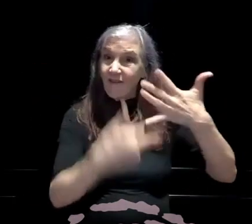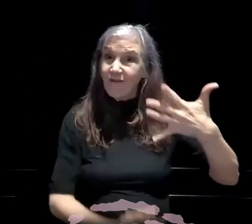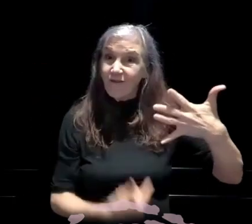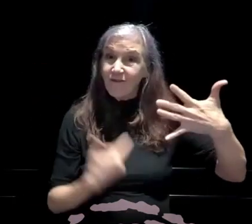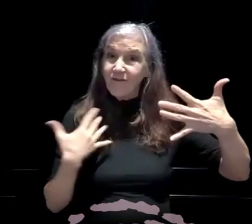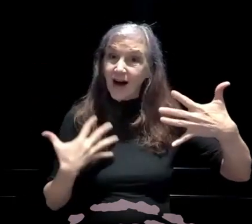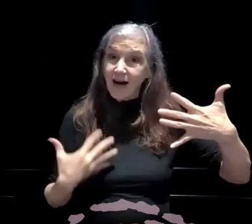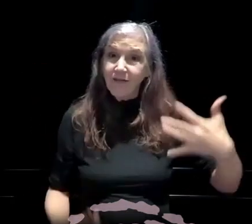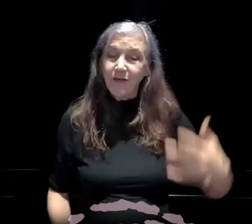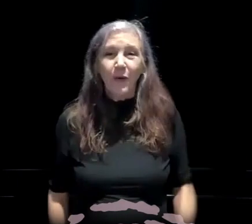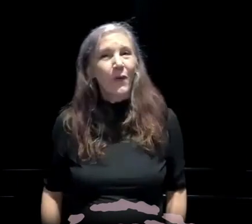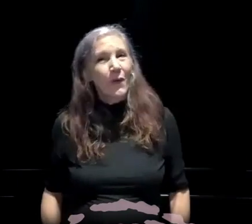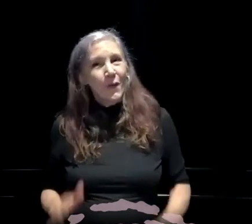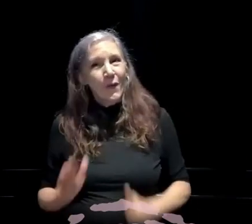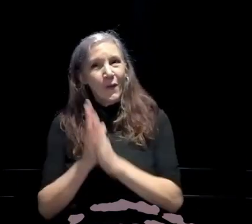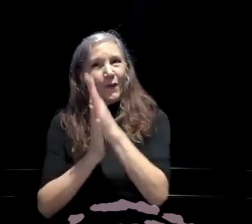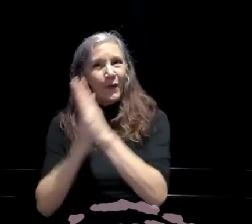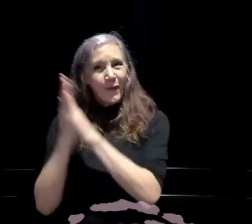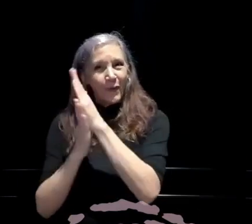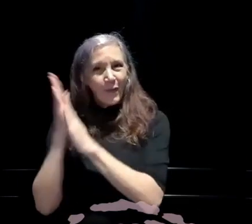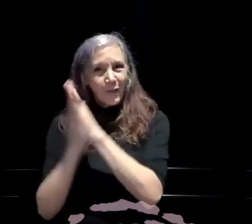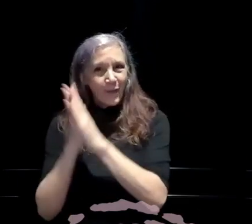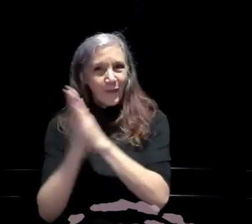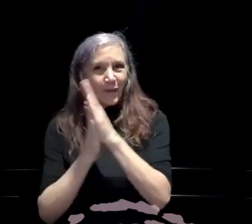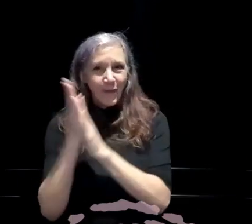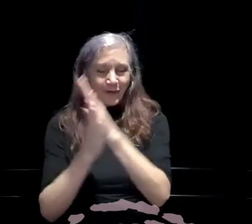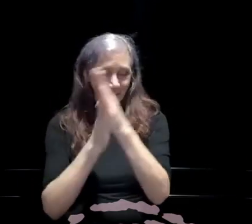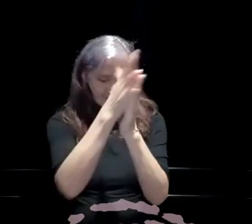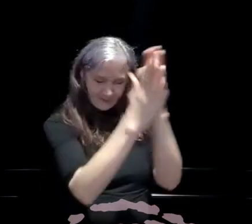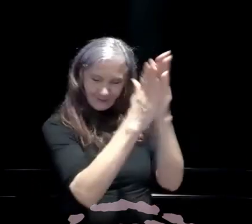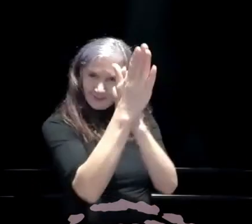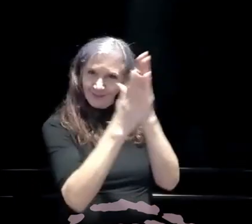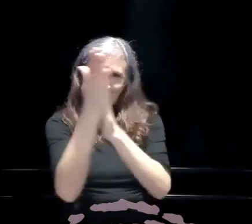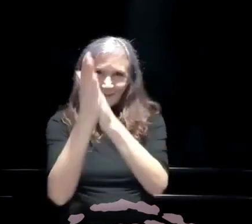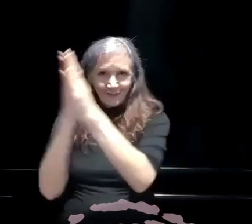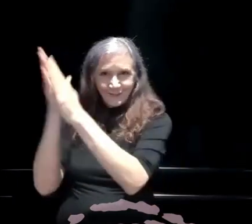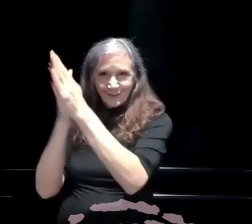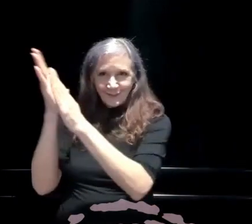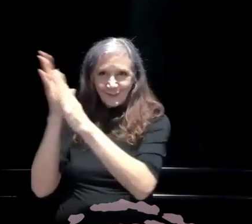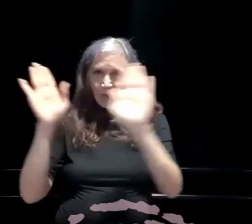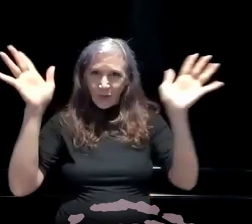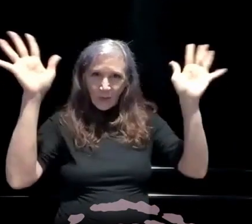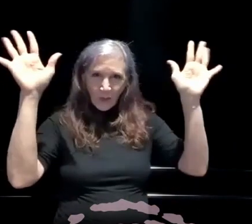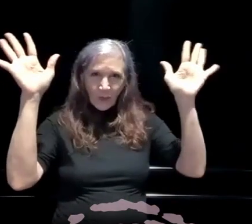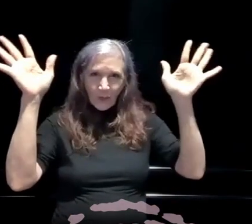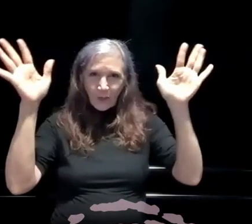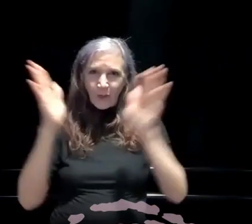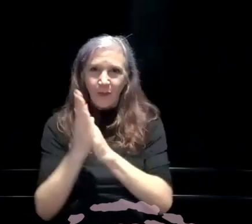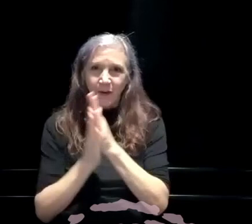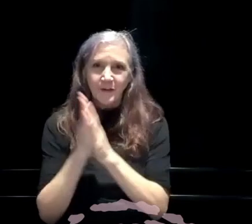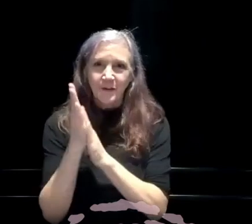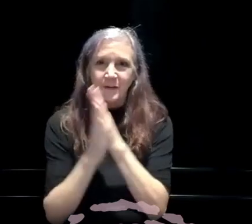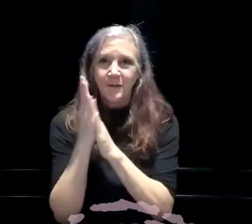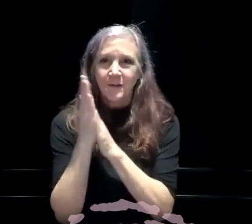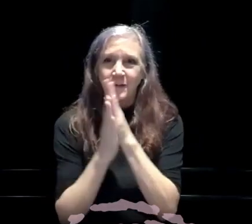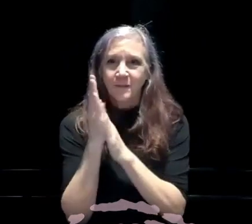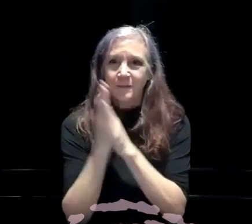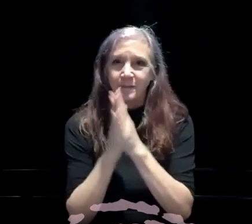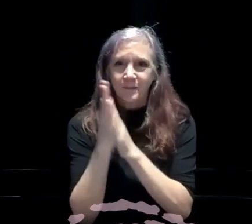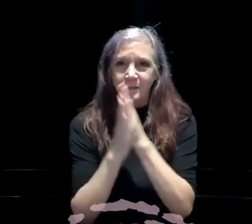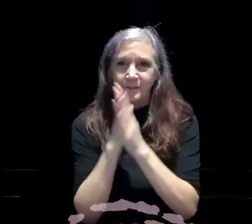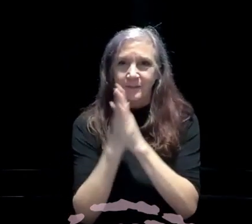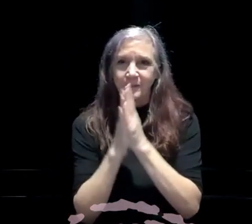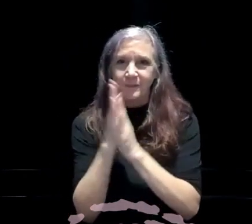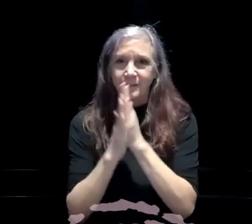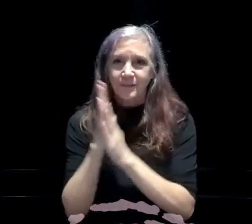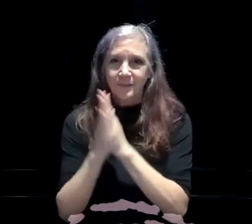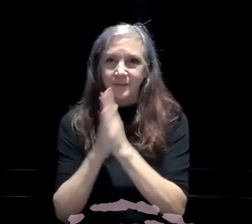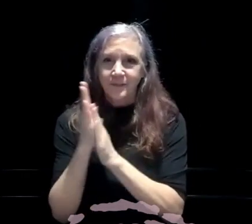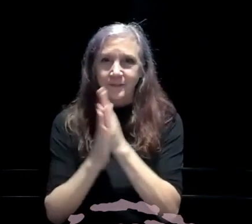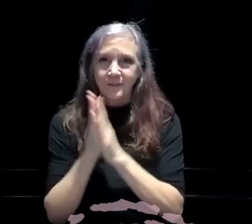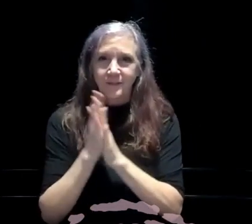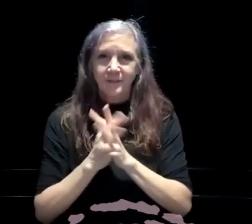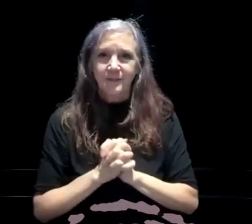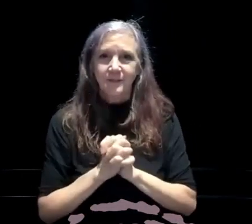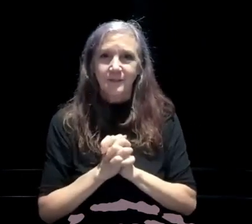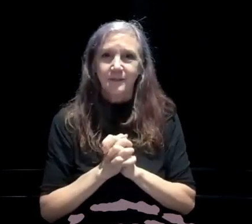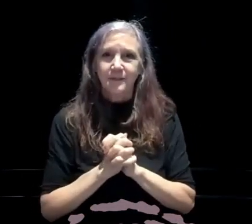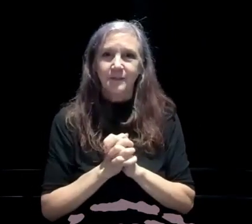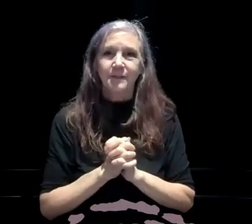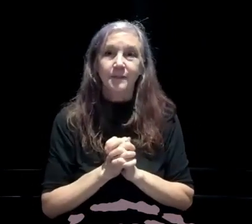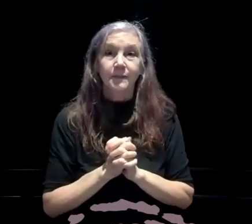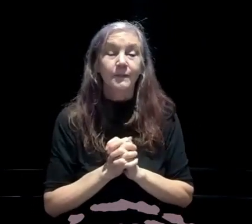Well that was a great round folks, let's ever give everybody who has given us for a big round of applause.